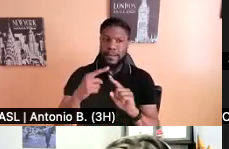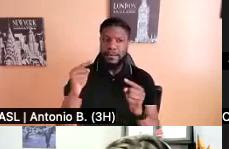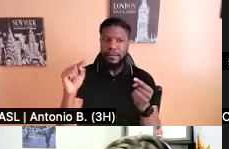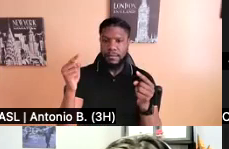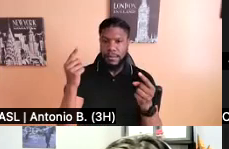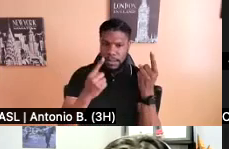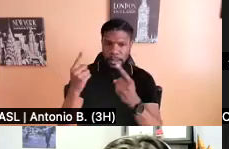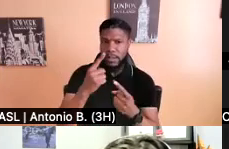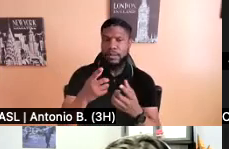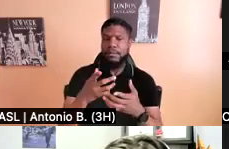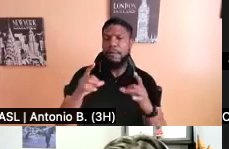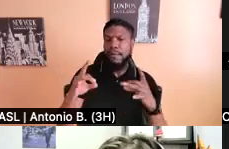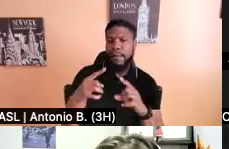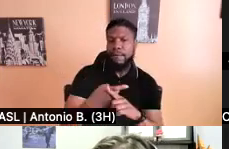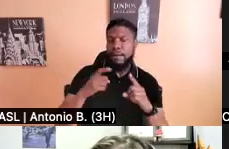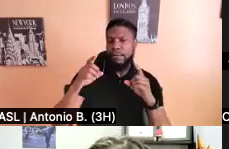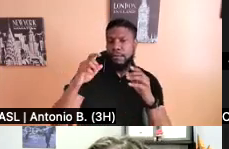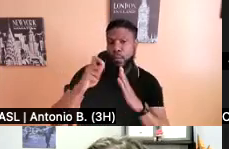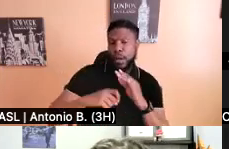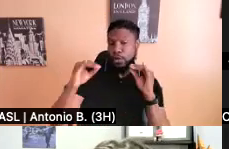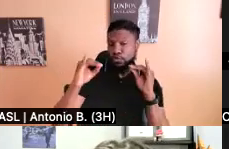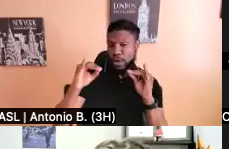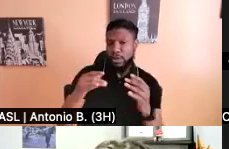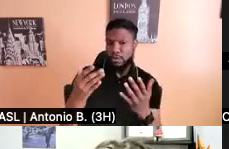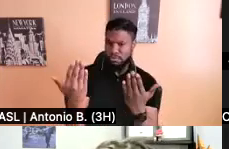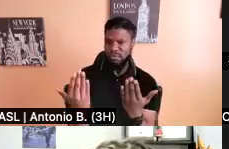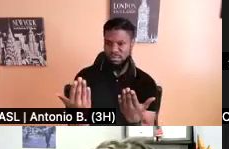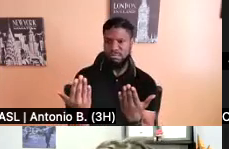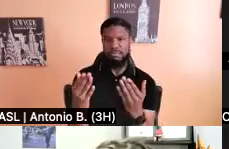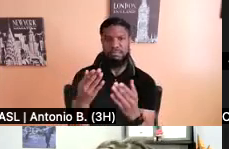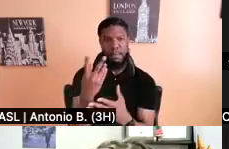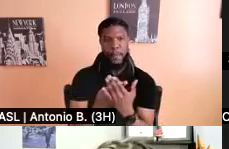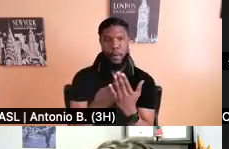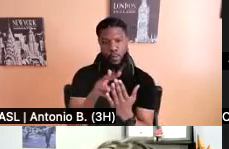Writing tutors may also be able to reduce the feeling of their comments competing